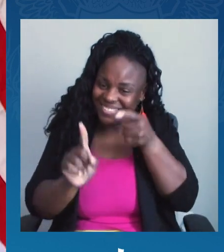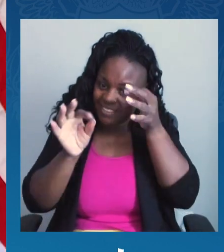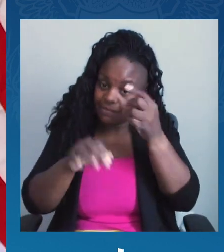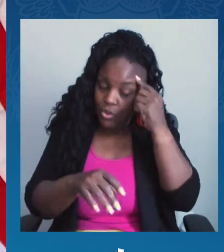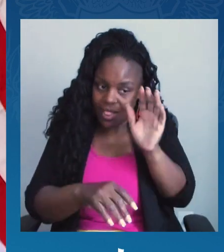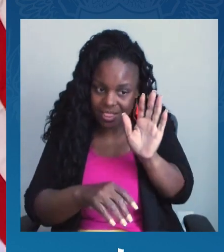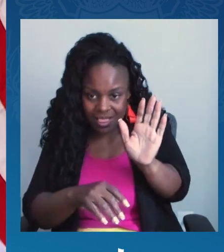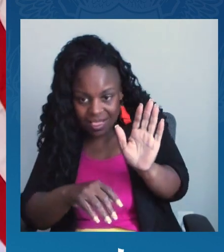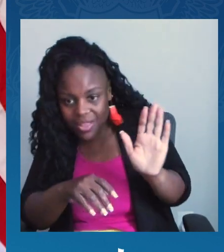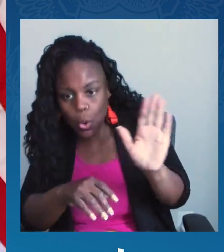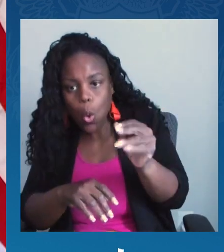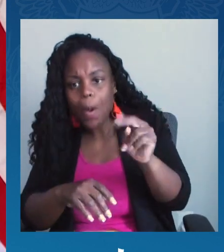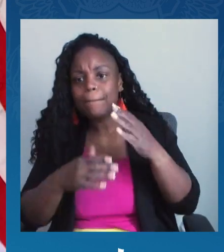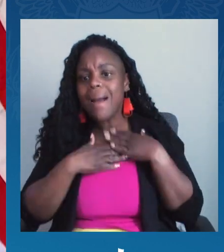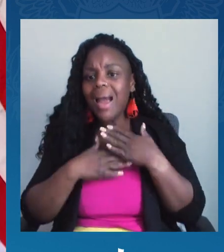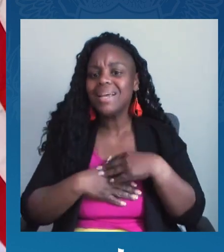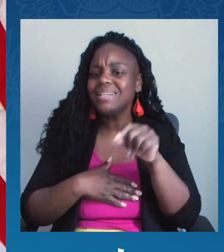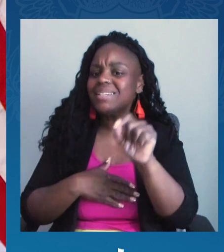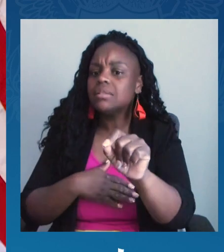and not have her government tell her what to do.